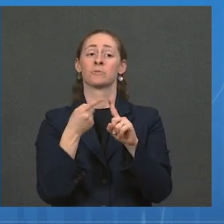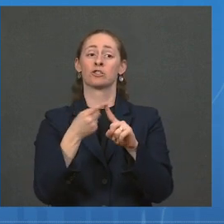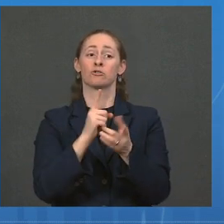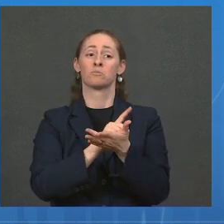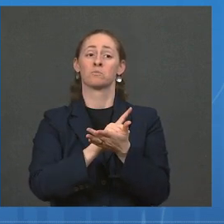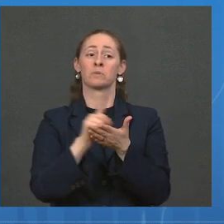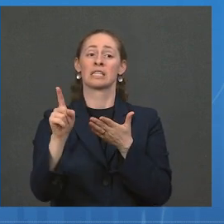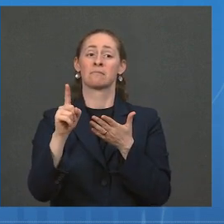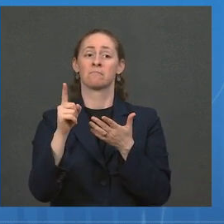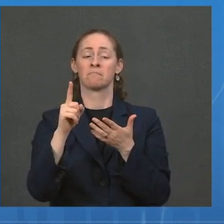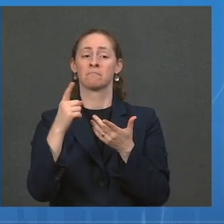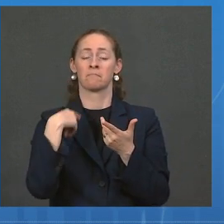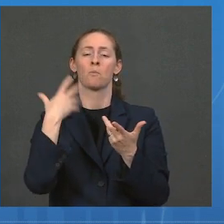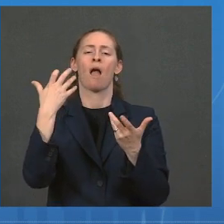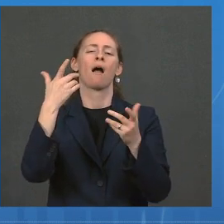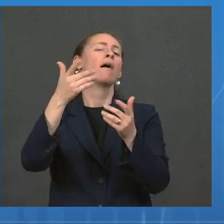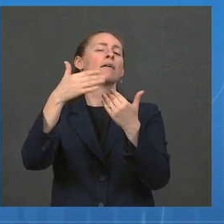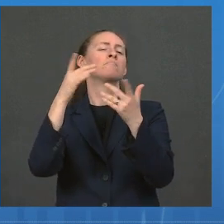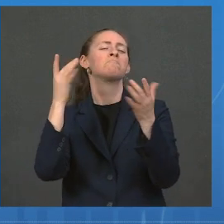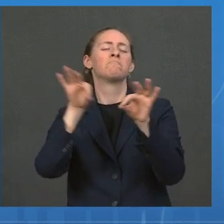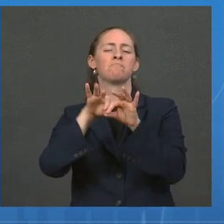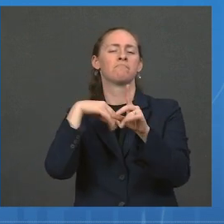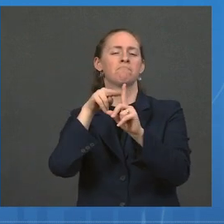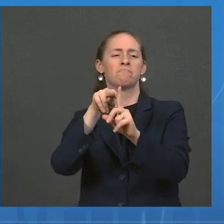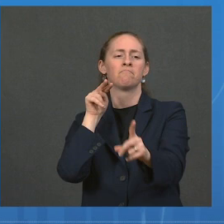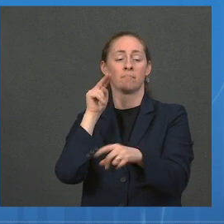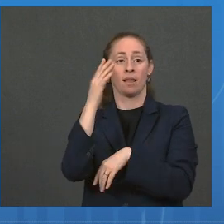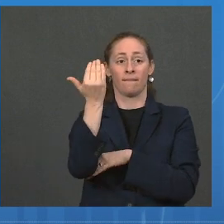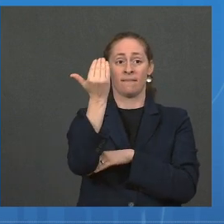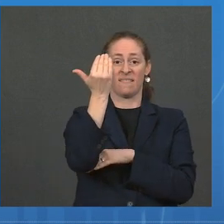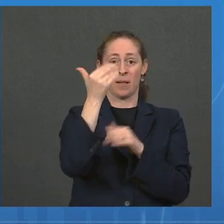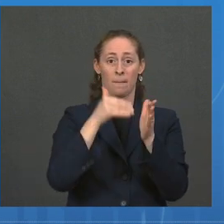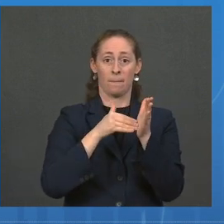the 15 million going out all in those first -- in that first week: